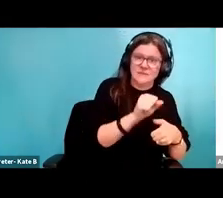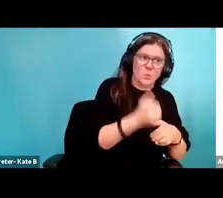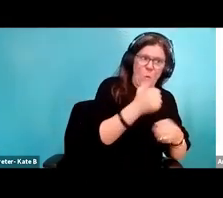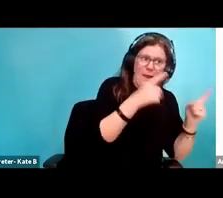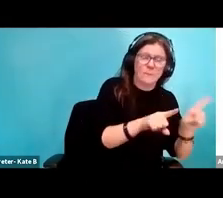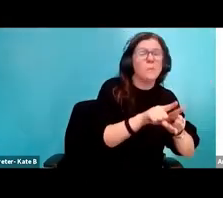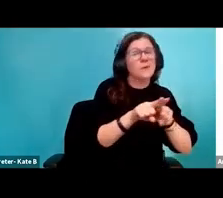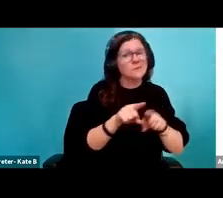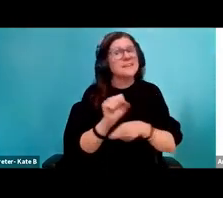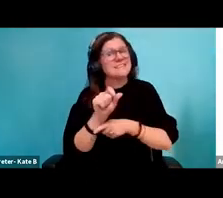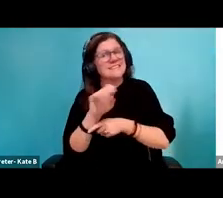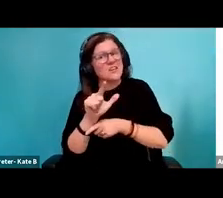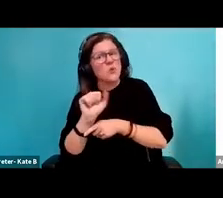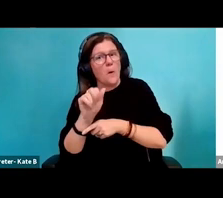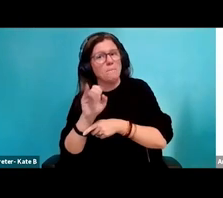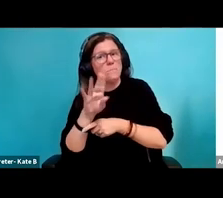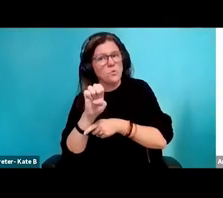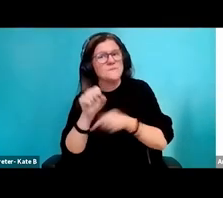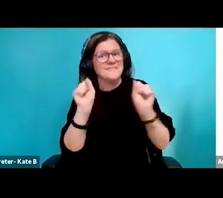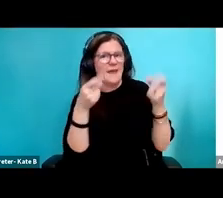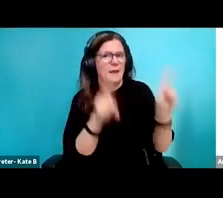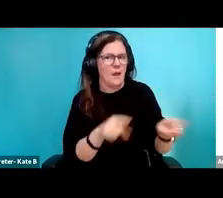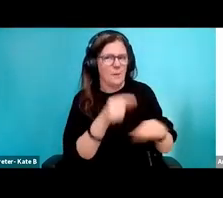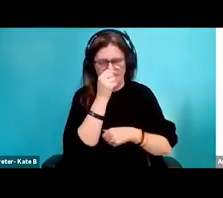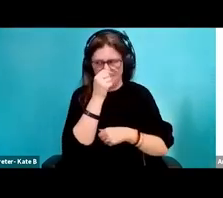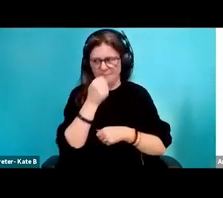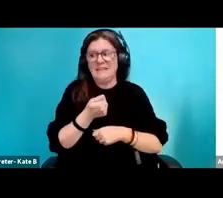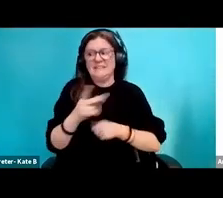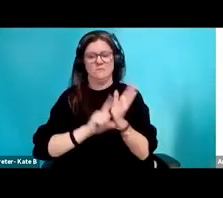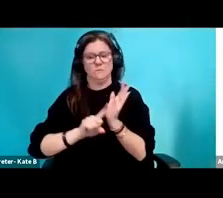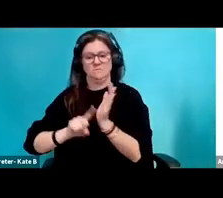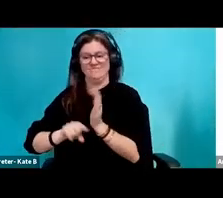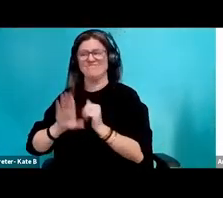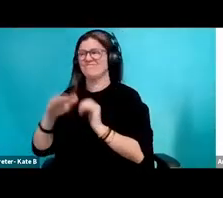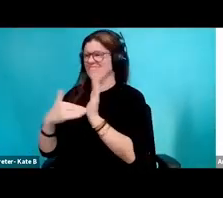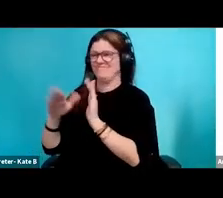College of Obstetrics and Gynecologist has urged physicians to consider that in some